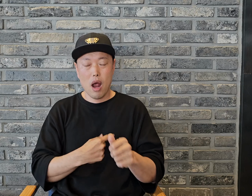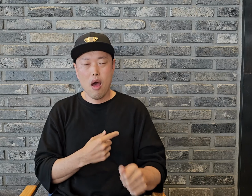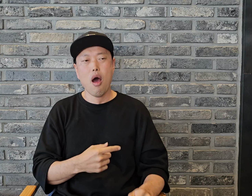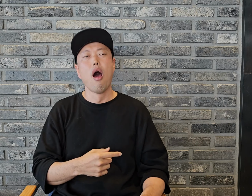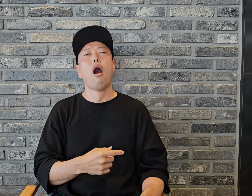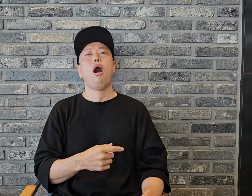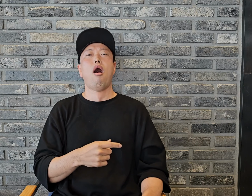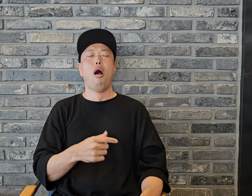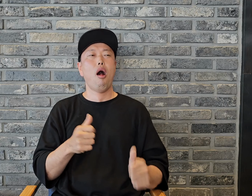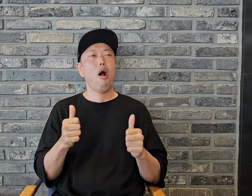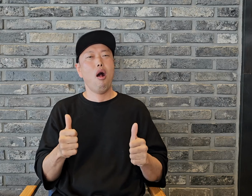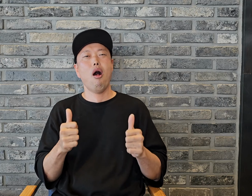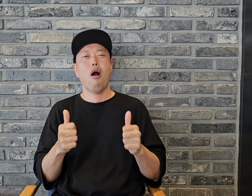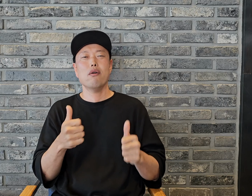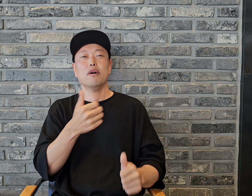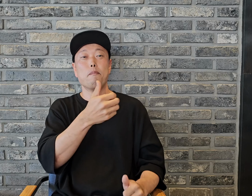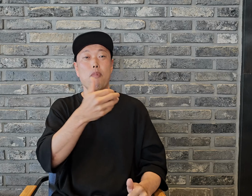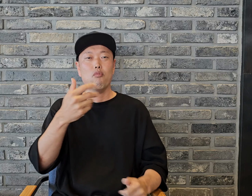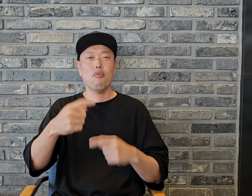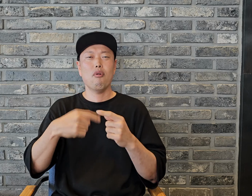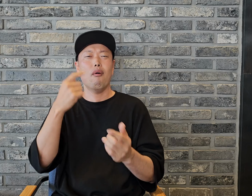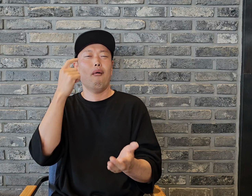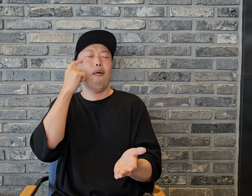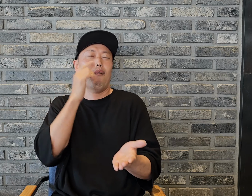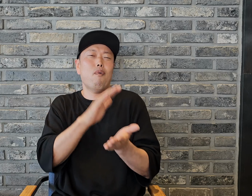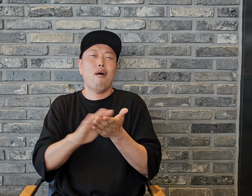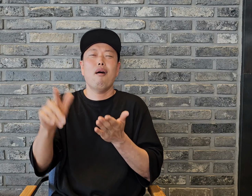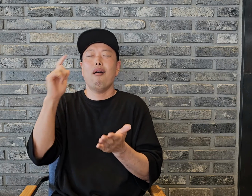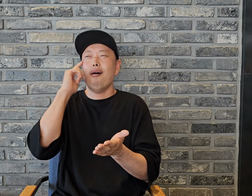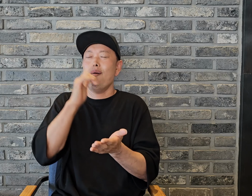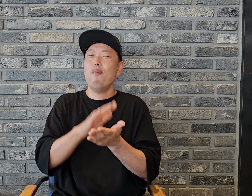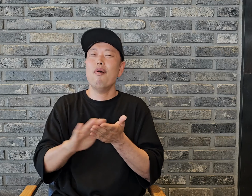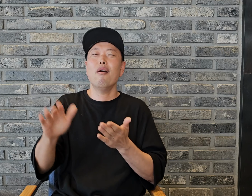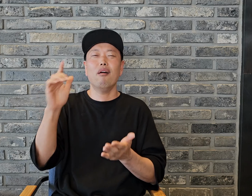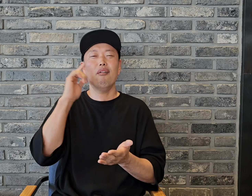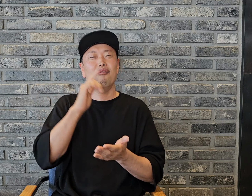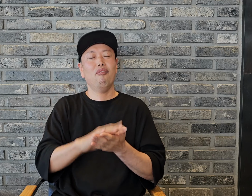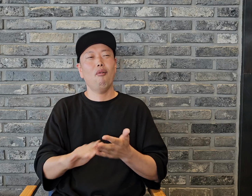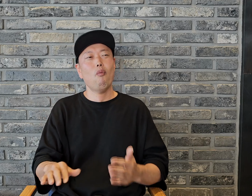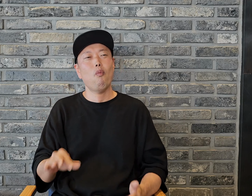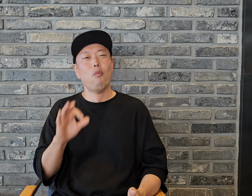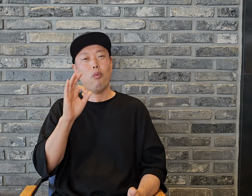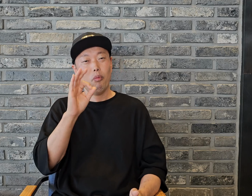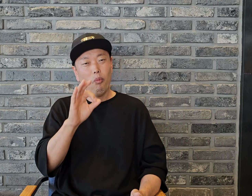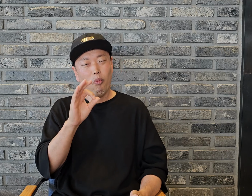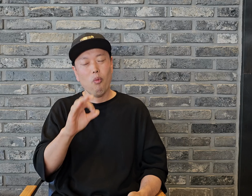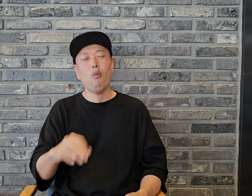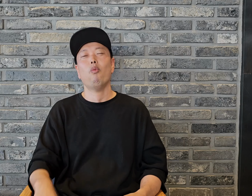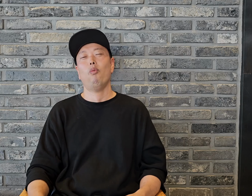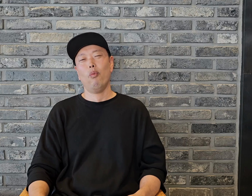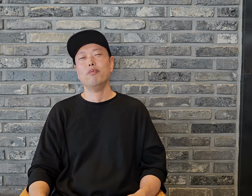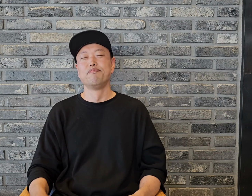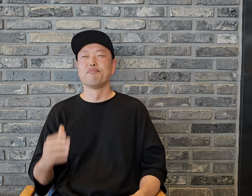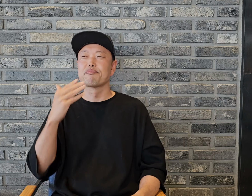saying that they all understood it, and said that they liked it because the meaning was conveyed clearly.